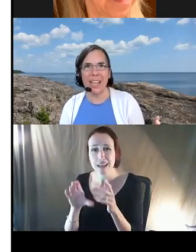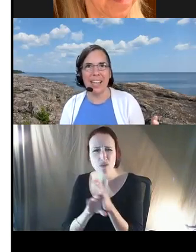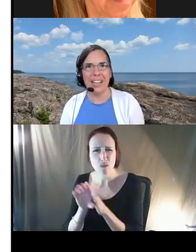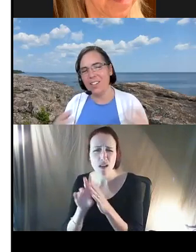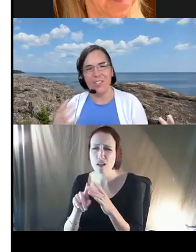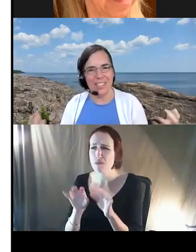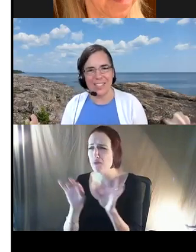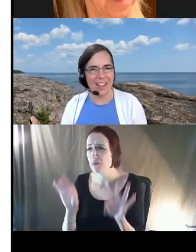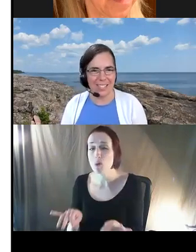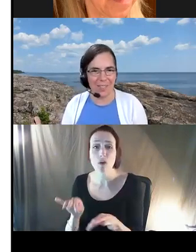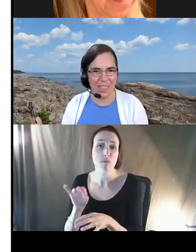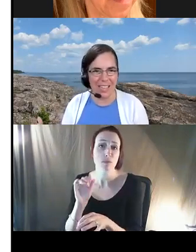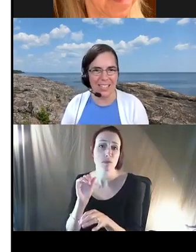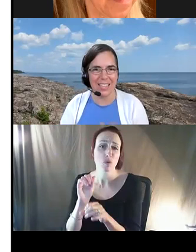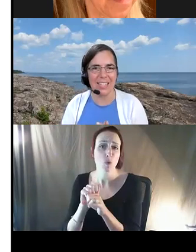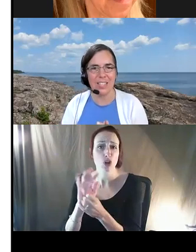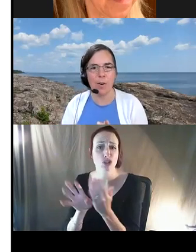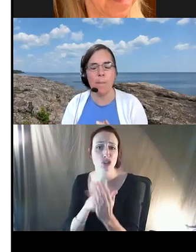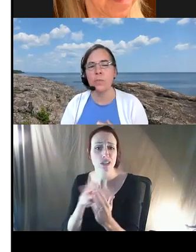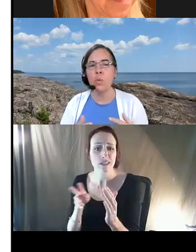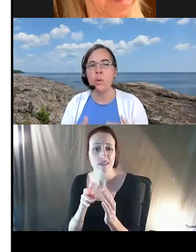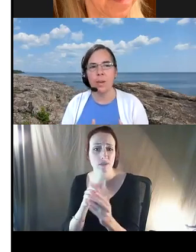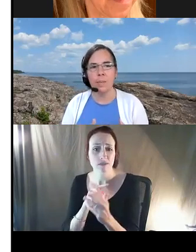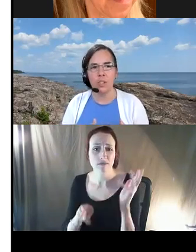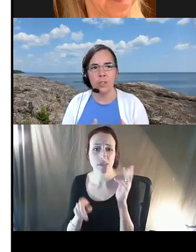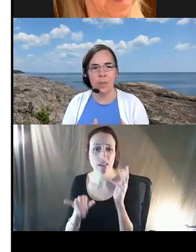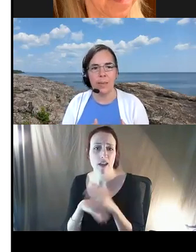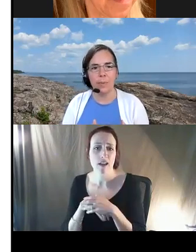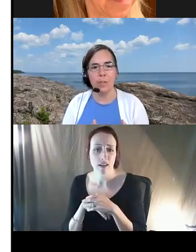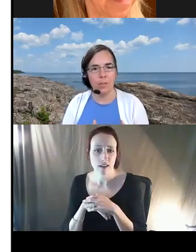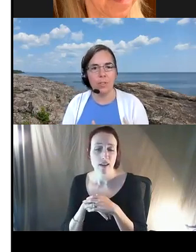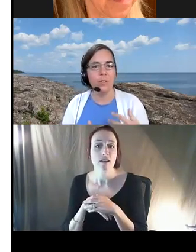create, all of these kinds of things. So, we want to be sure that people learn those